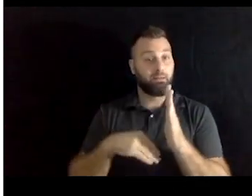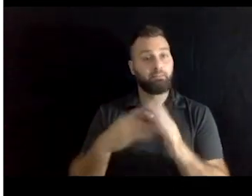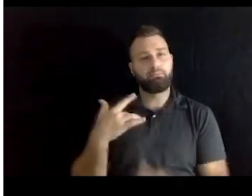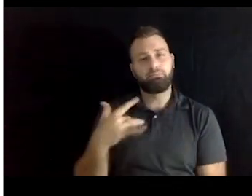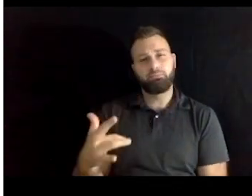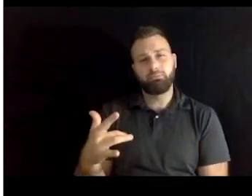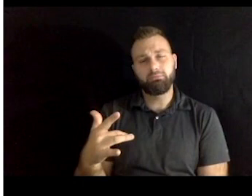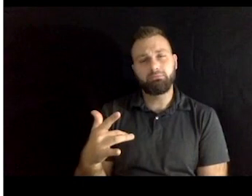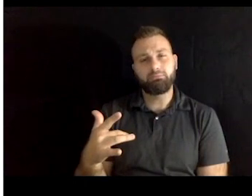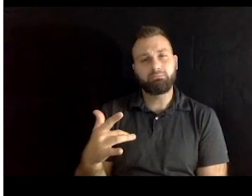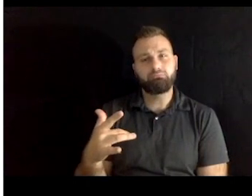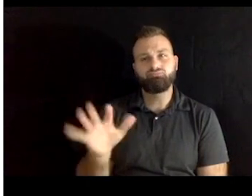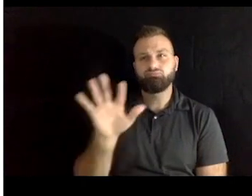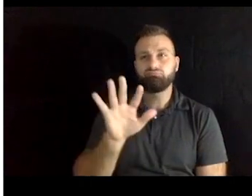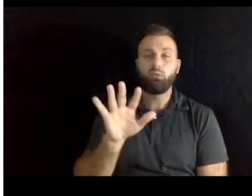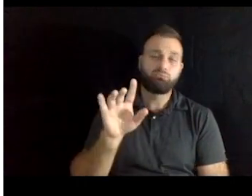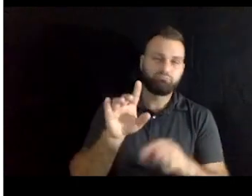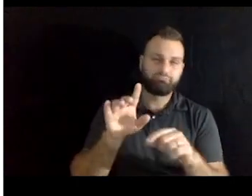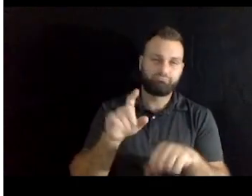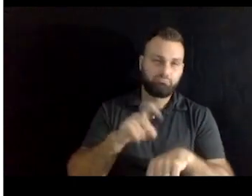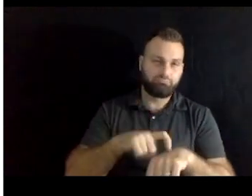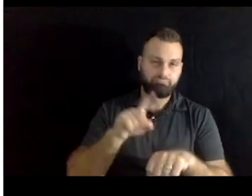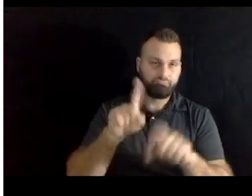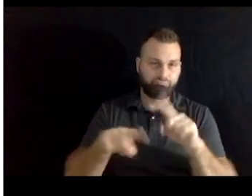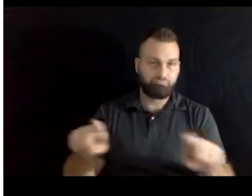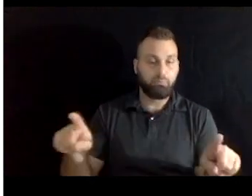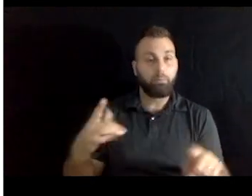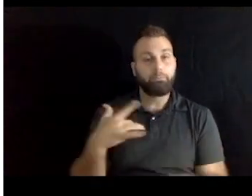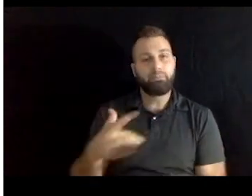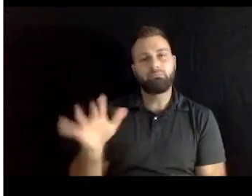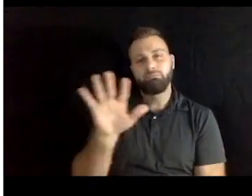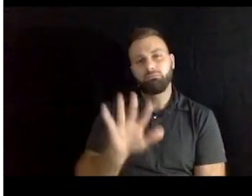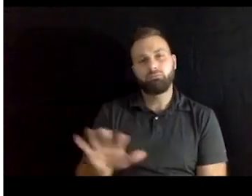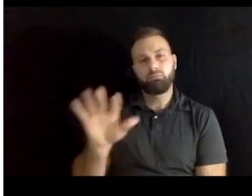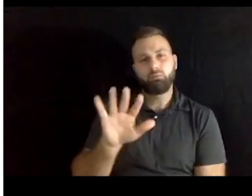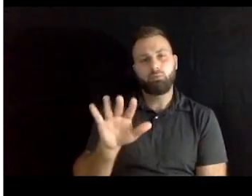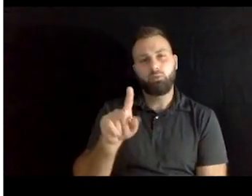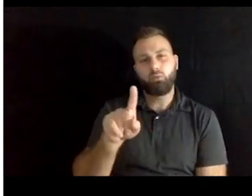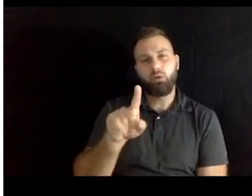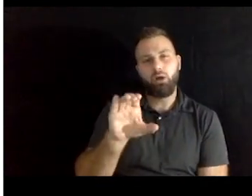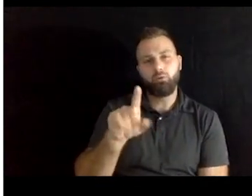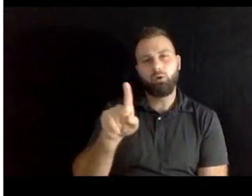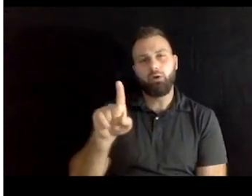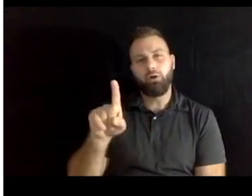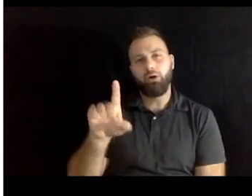The Times vary, but usually I think it's around 100 to 150 days to get initial decision.